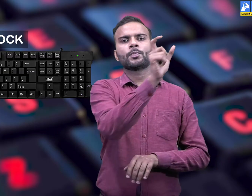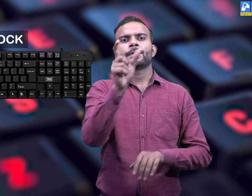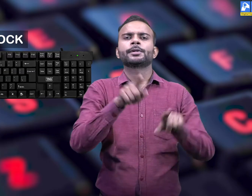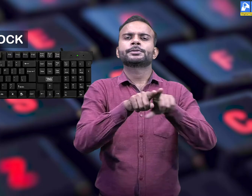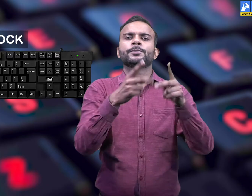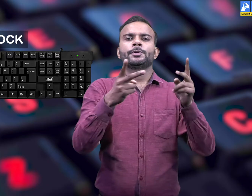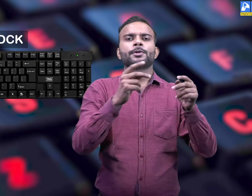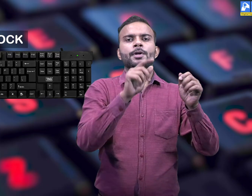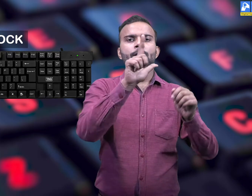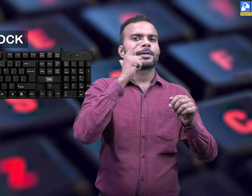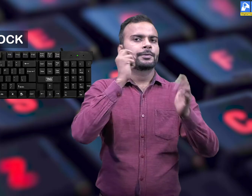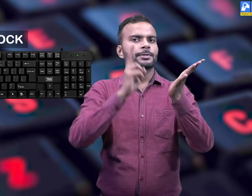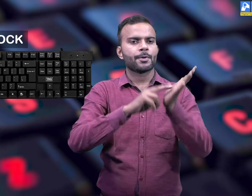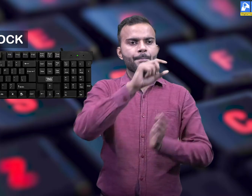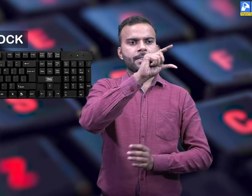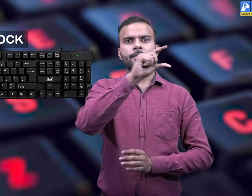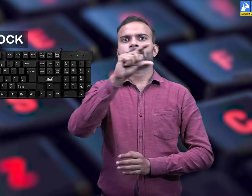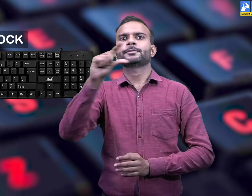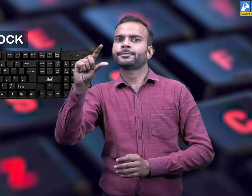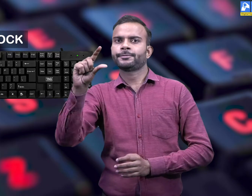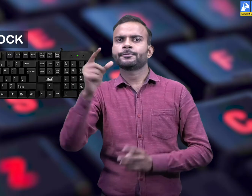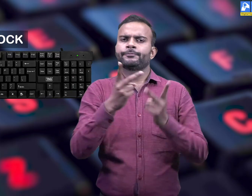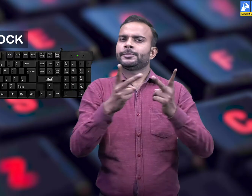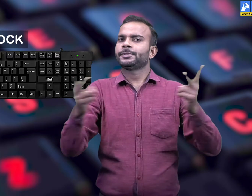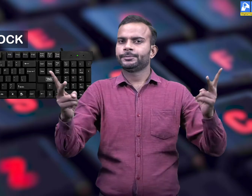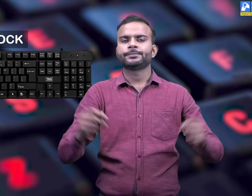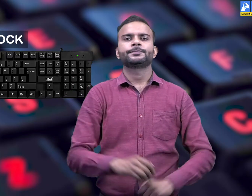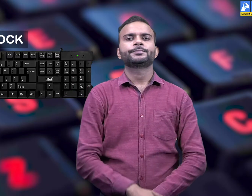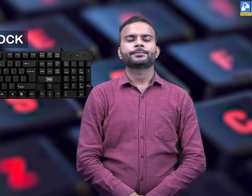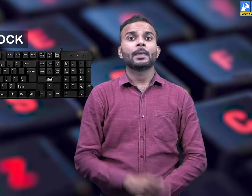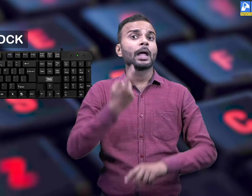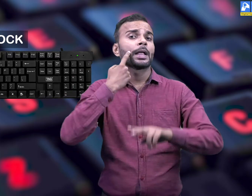for example L-I-O-N you will see that the letters will appear in the capital letters.